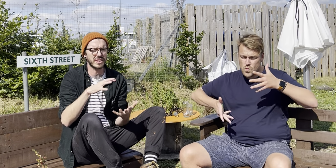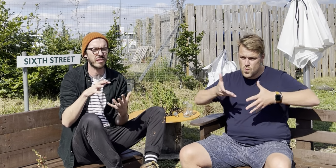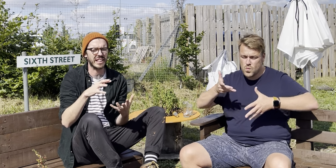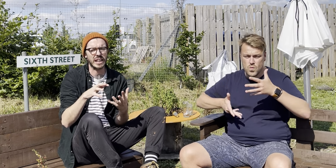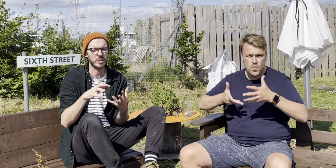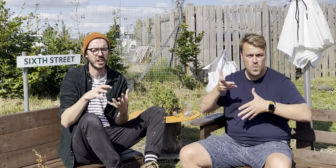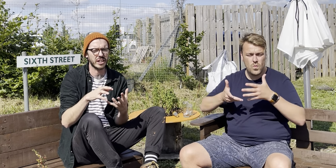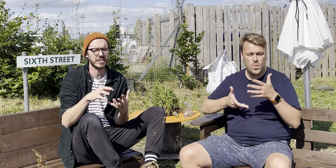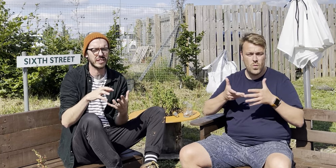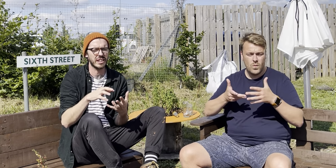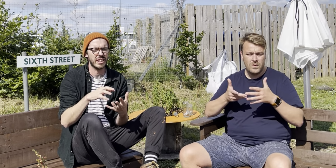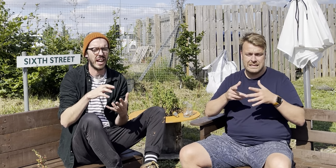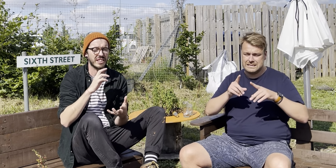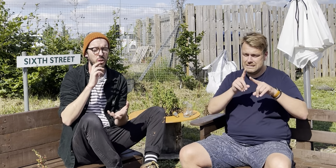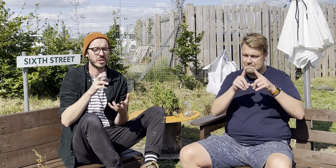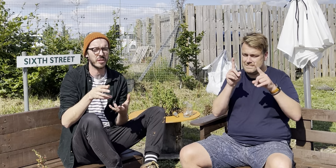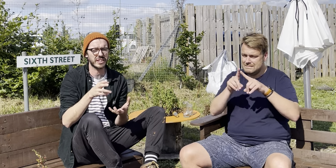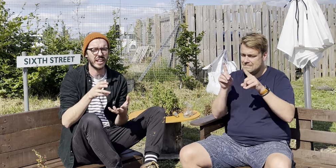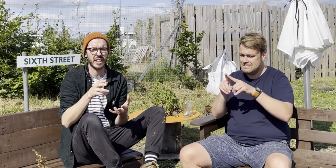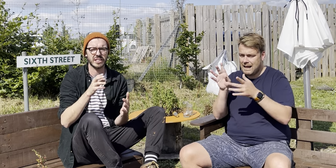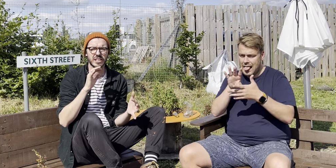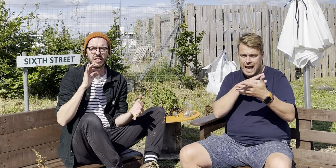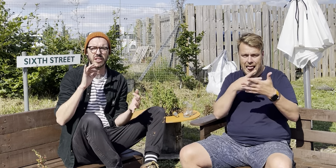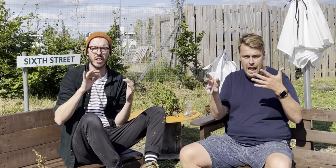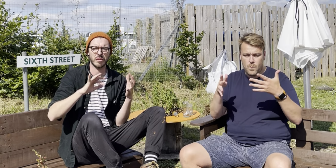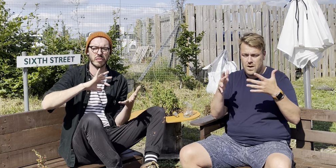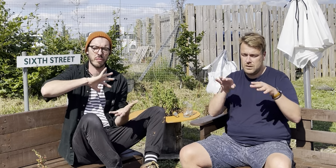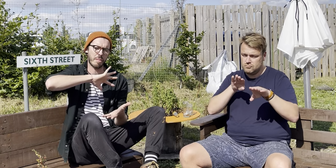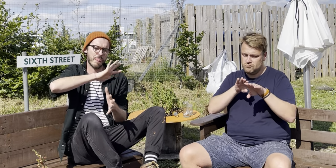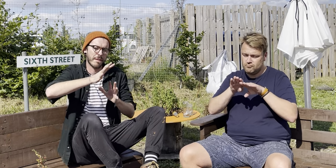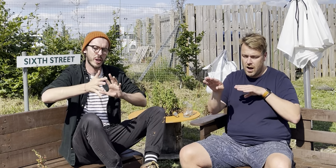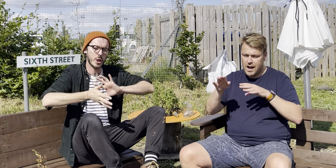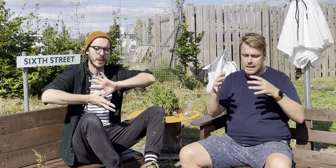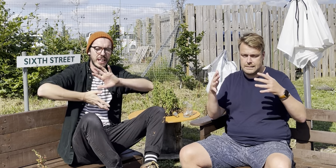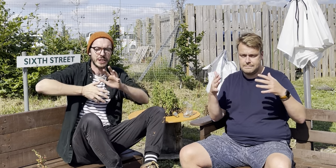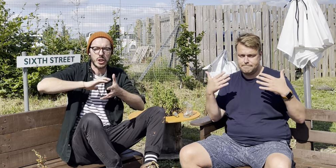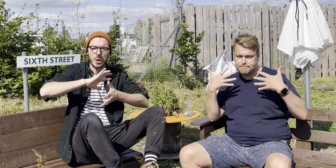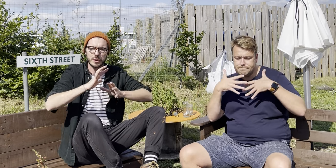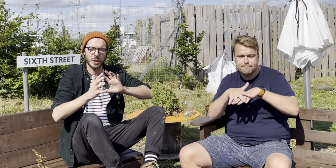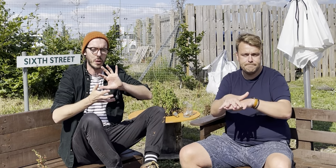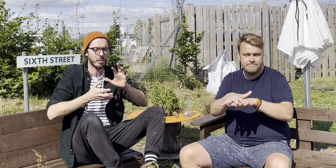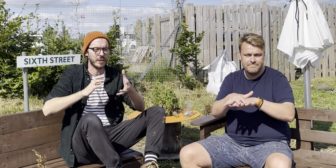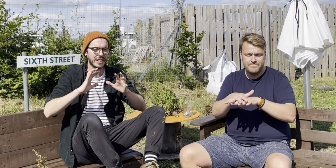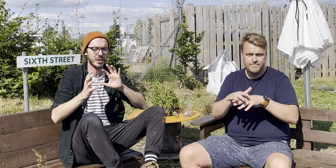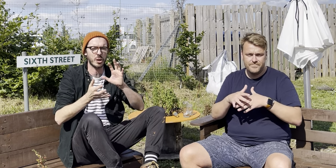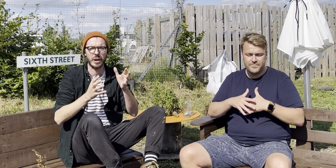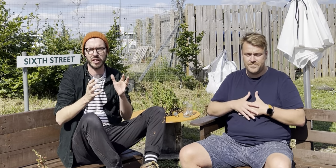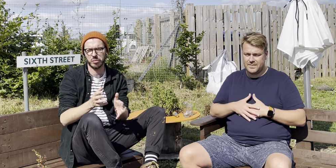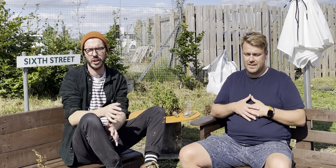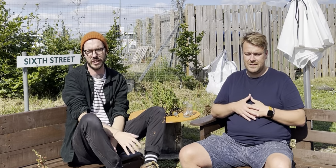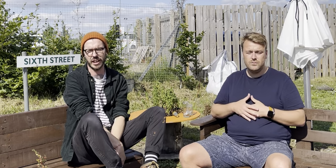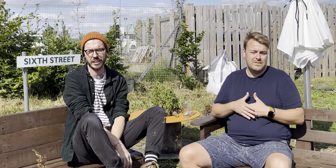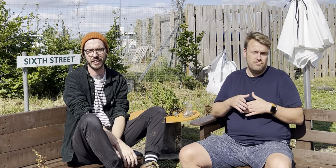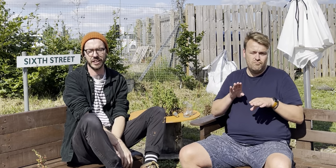different languages and also singing to kind of cook this new soup this new way of working that